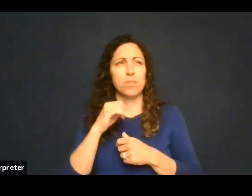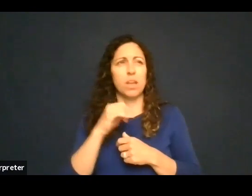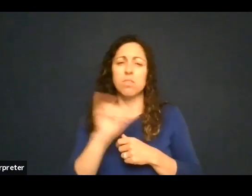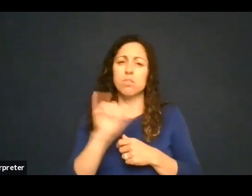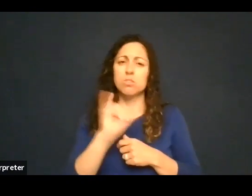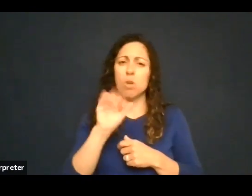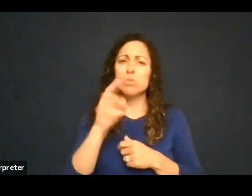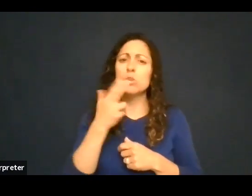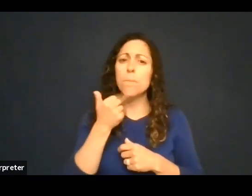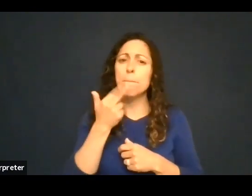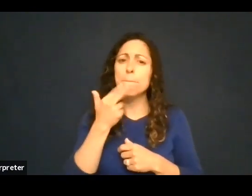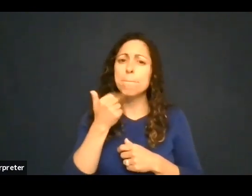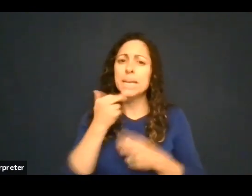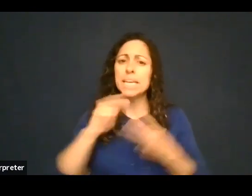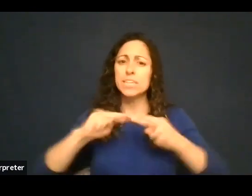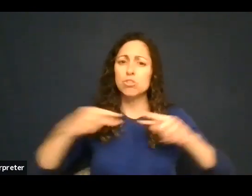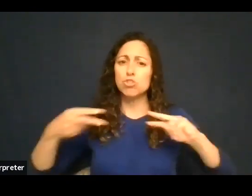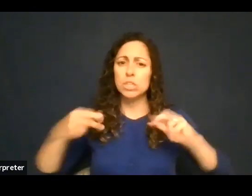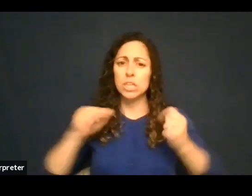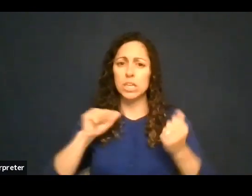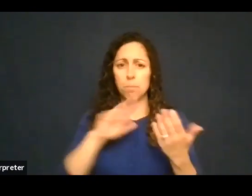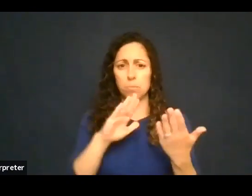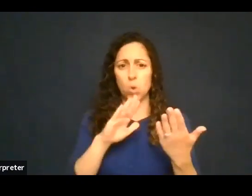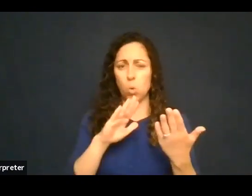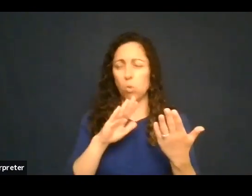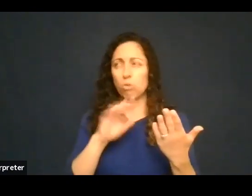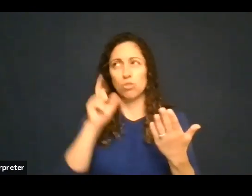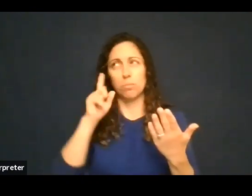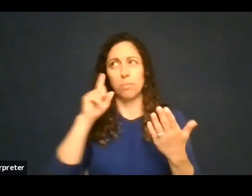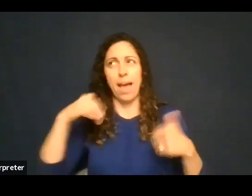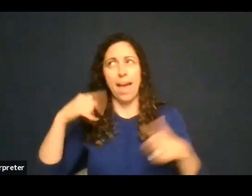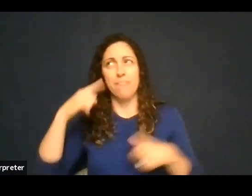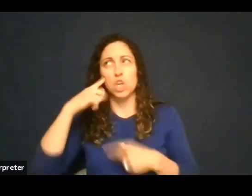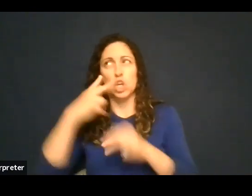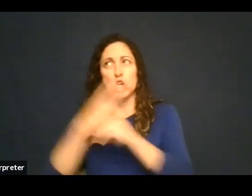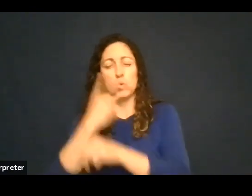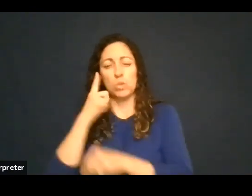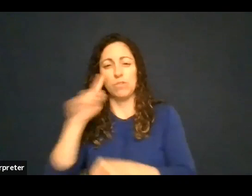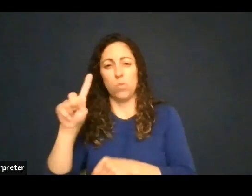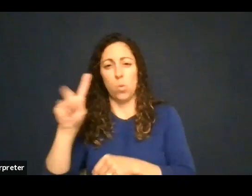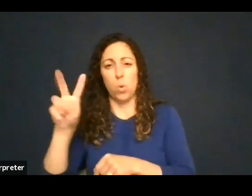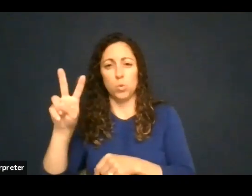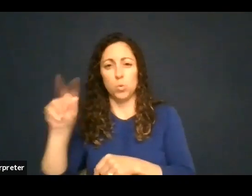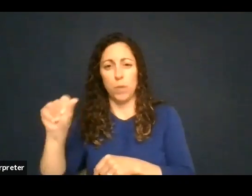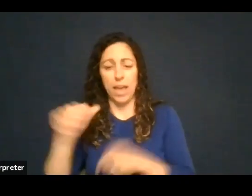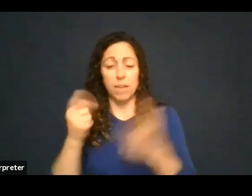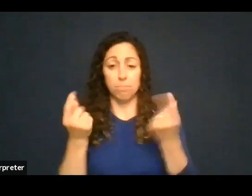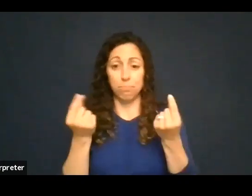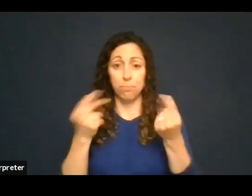where you're cutting and pasting a gene together to take out the parts that aren't